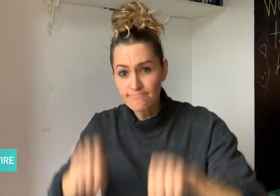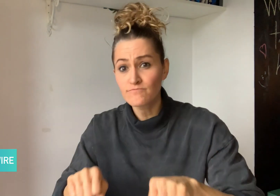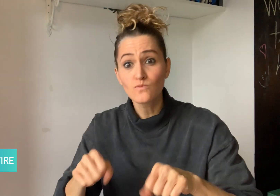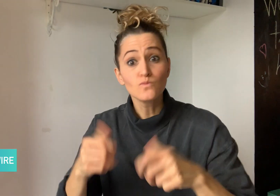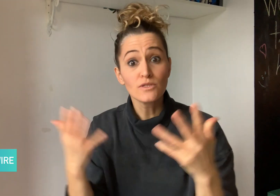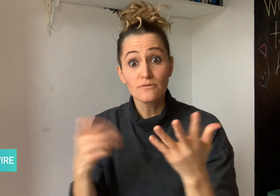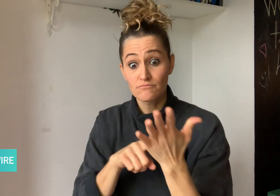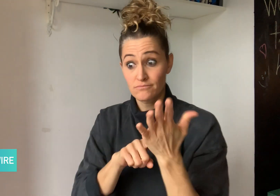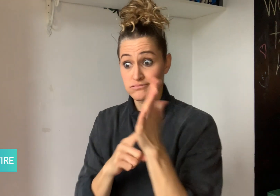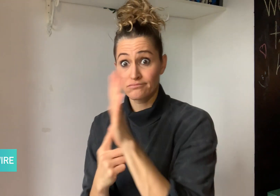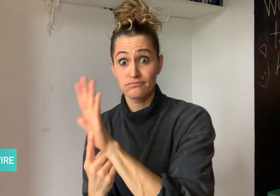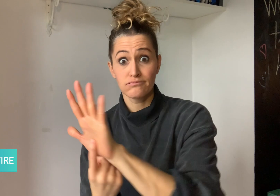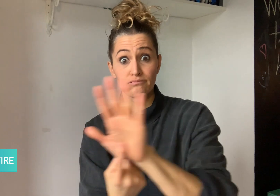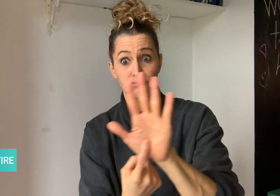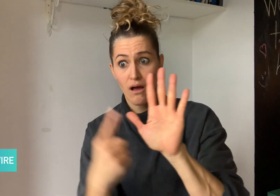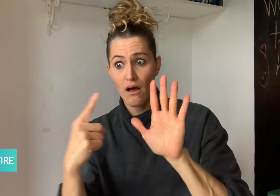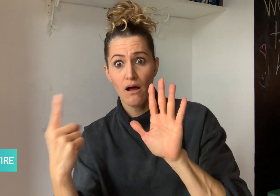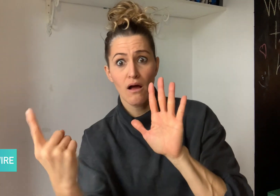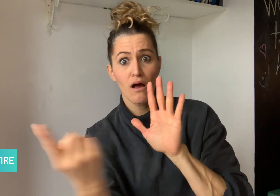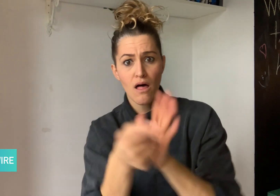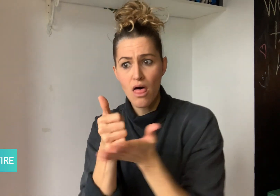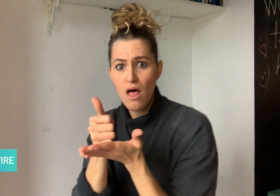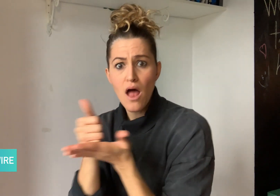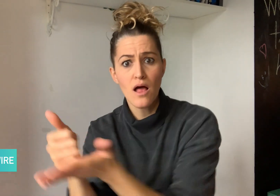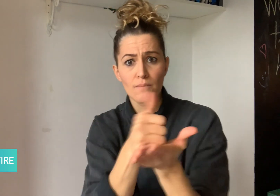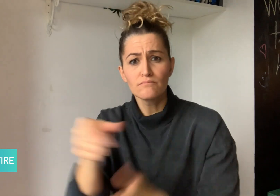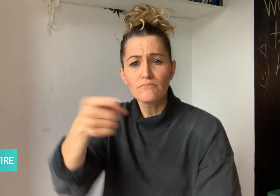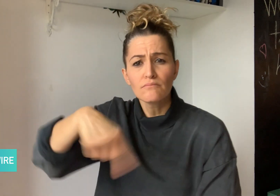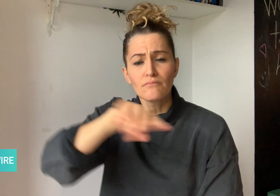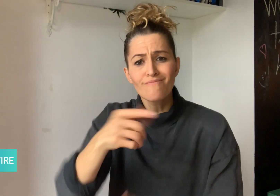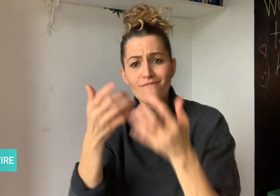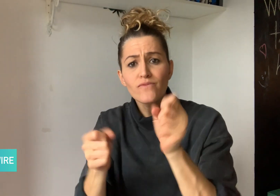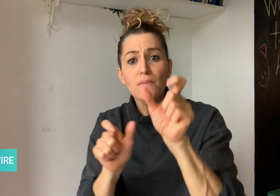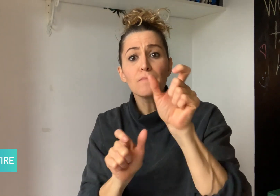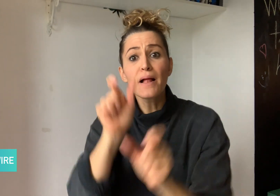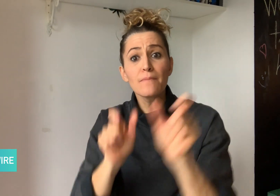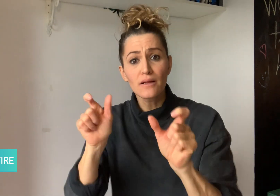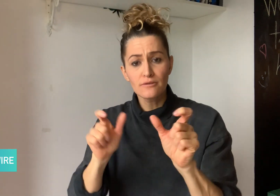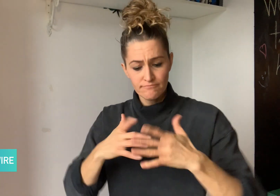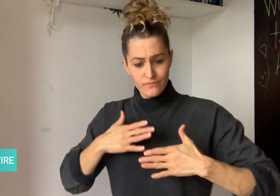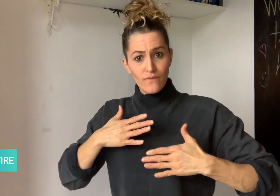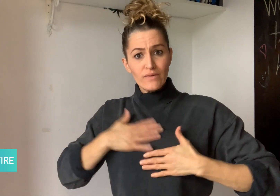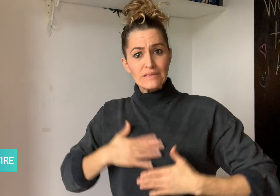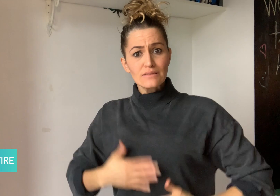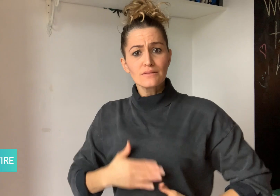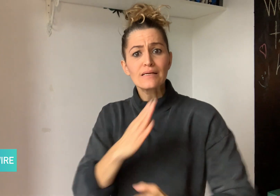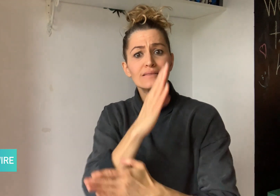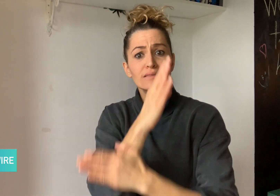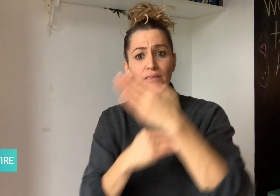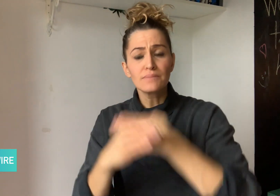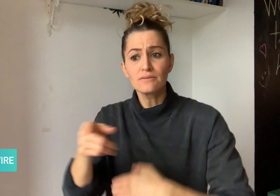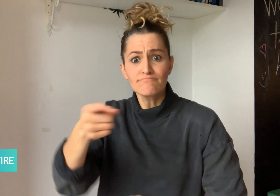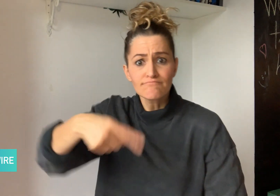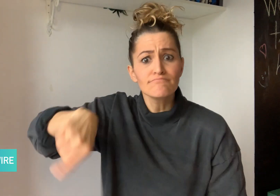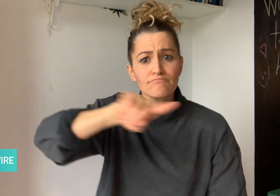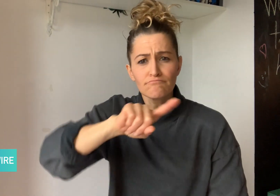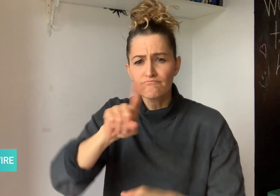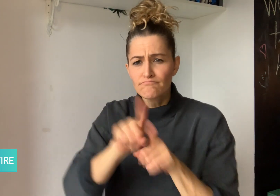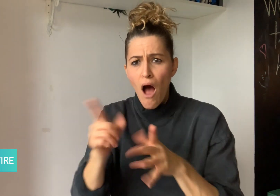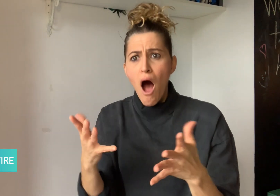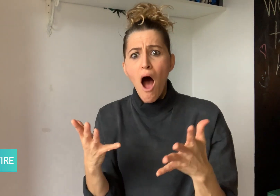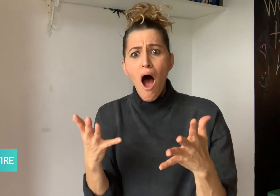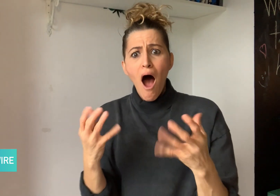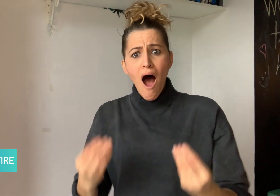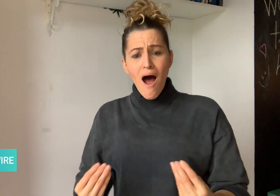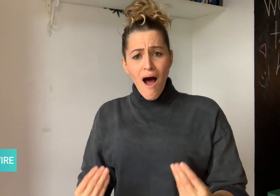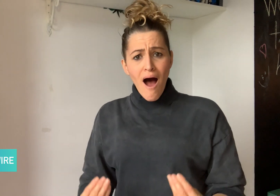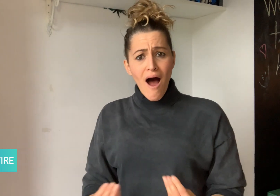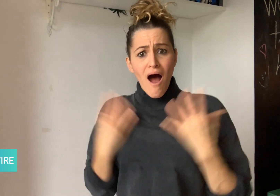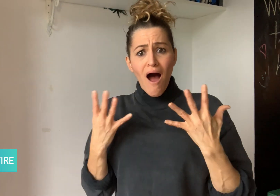in the belief that they would be helpful in motivating other people